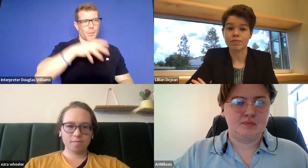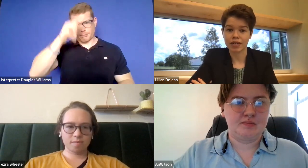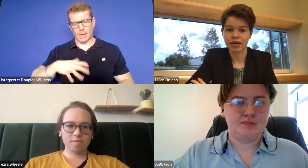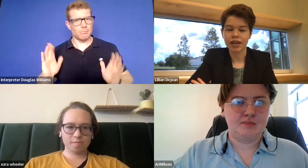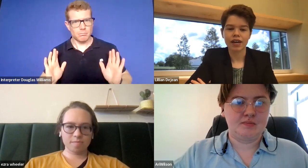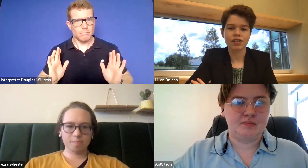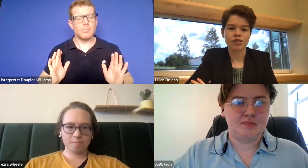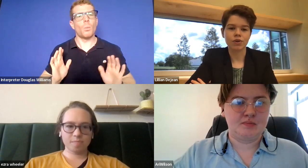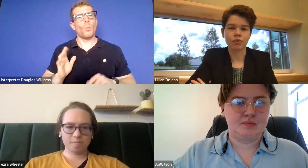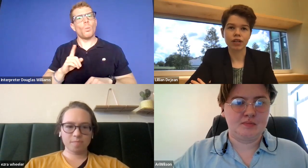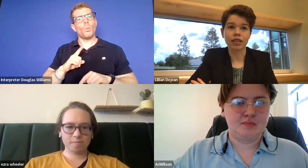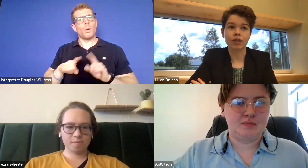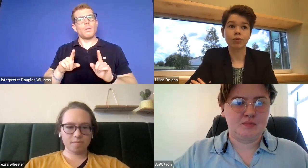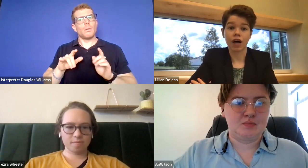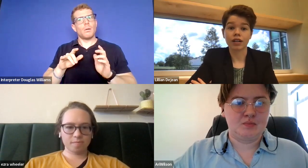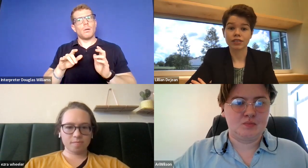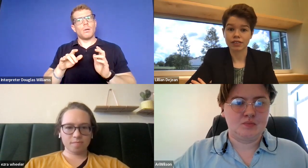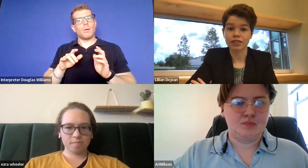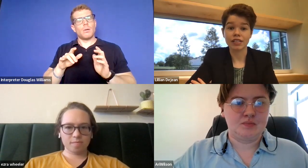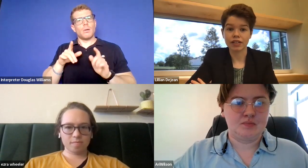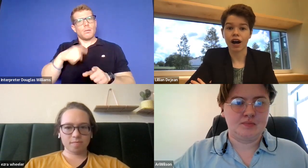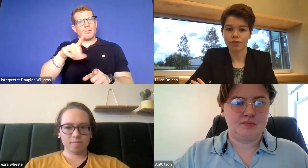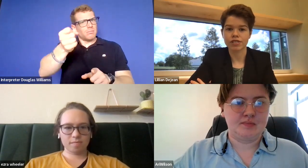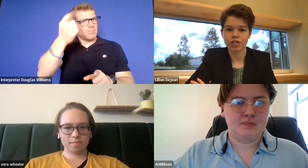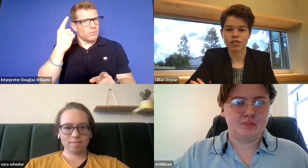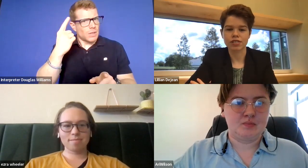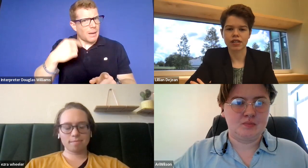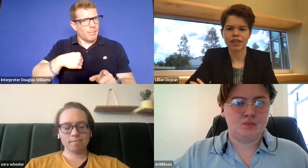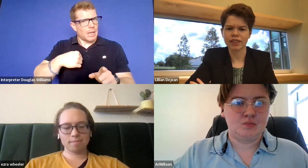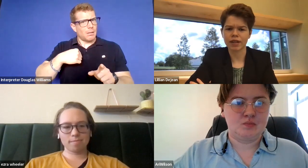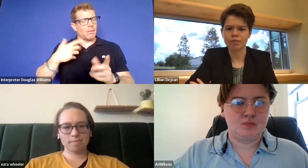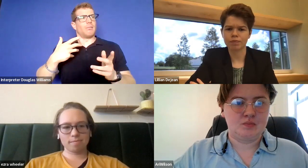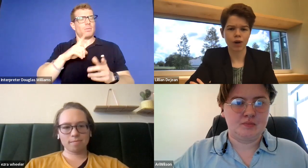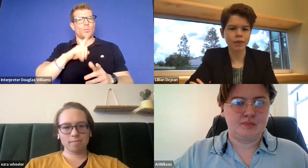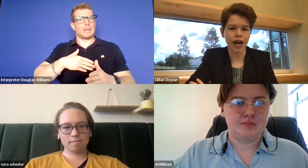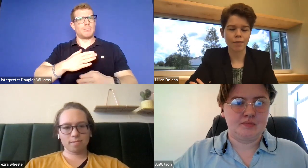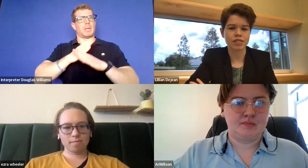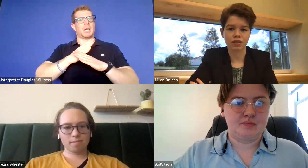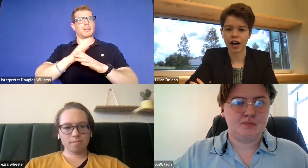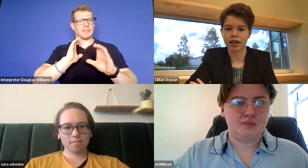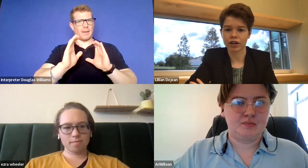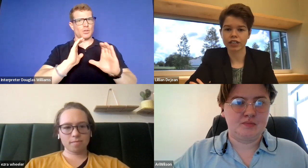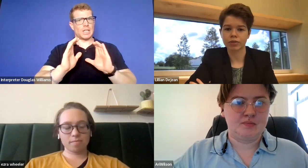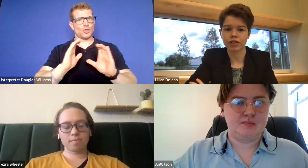And so it really blocked needed conversations. And I think that probably happens a lot in our community.